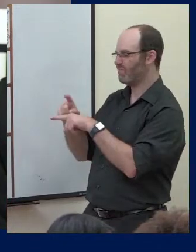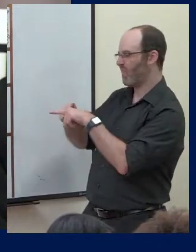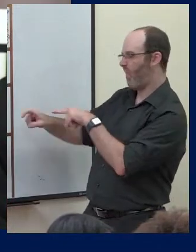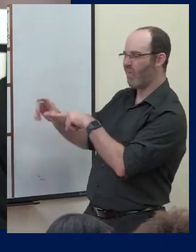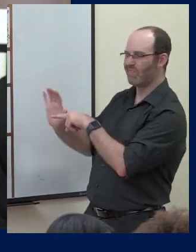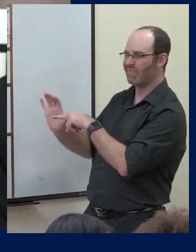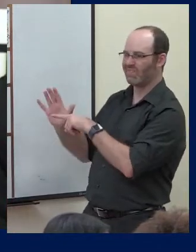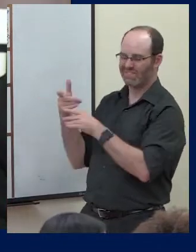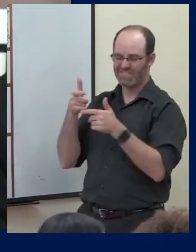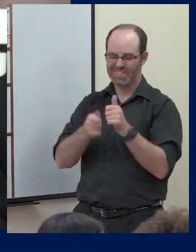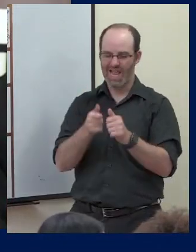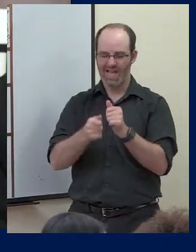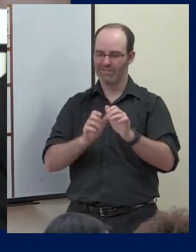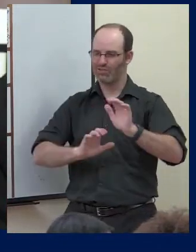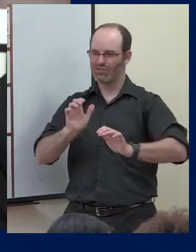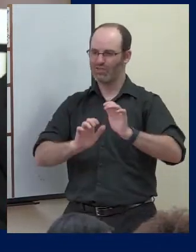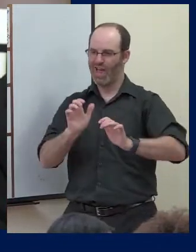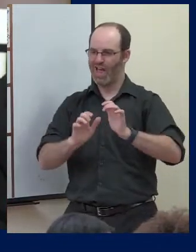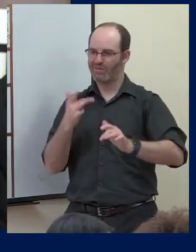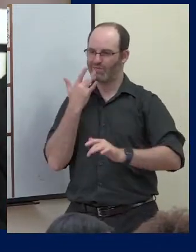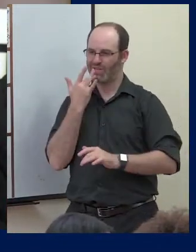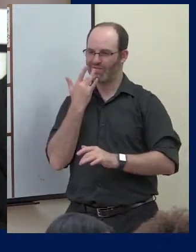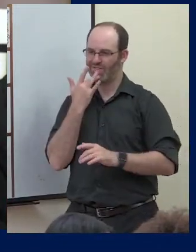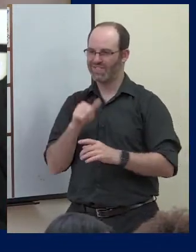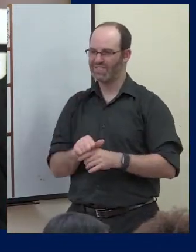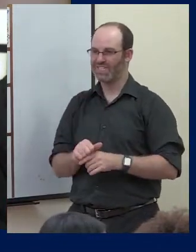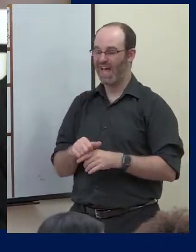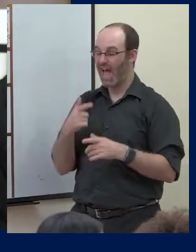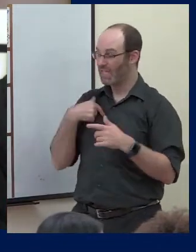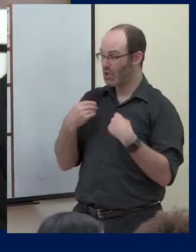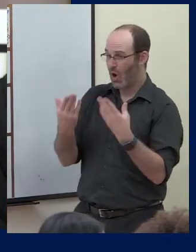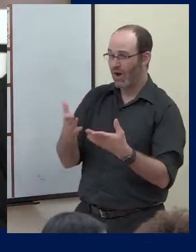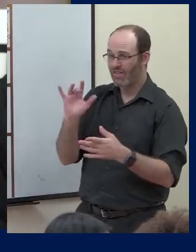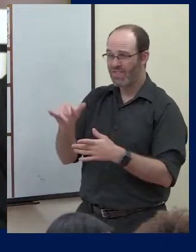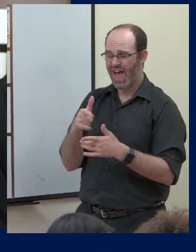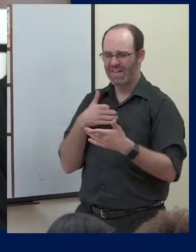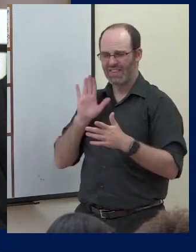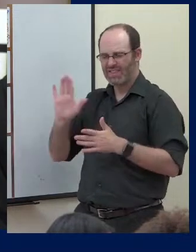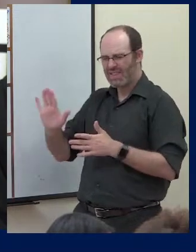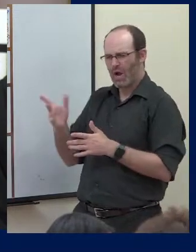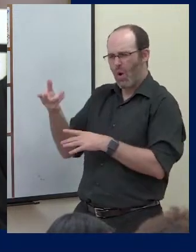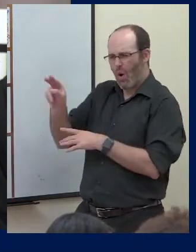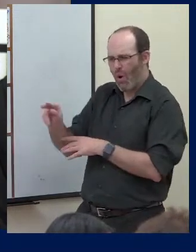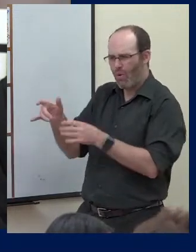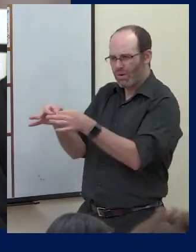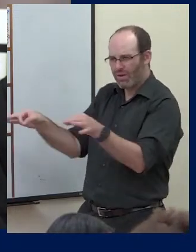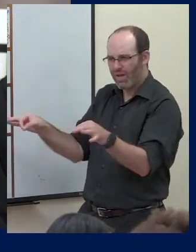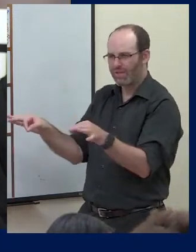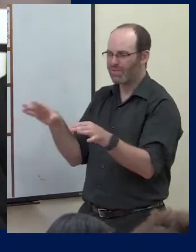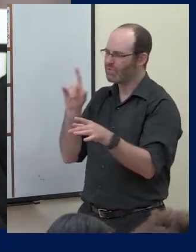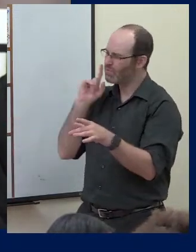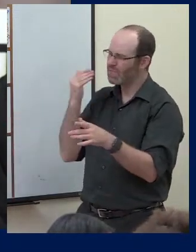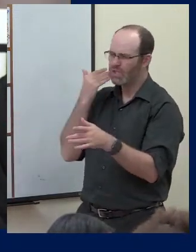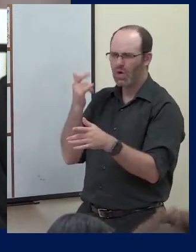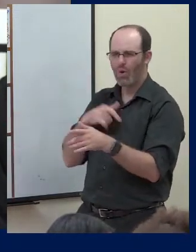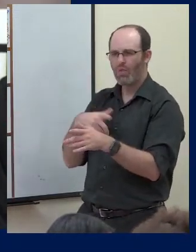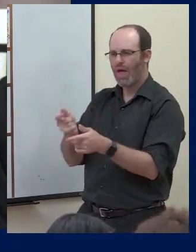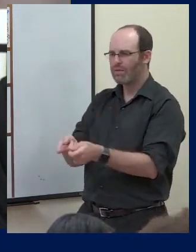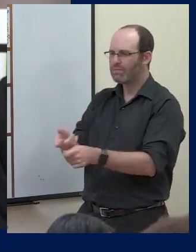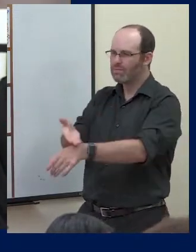To be able to offer that some people can't reach out in the preferred language -- so